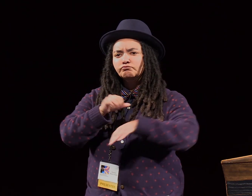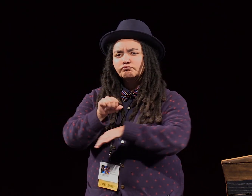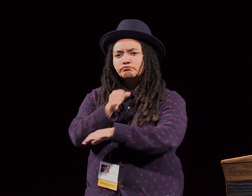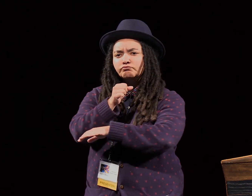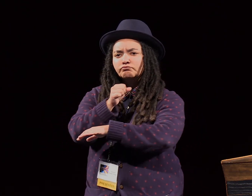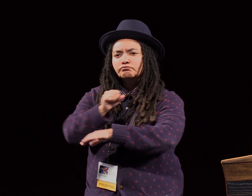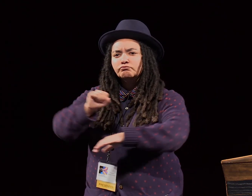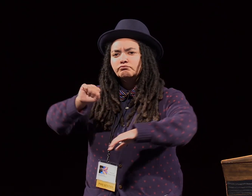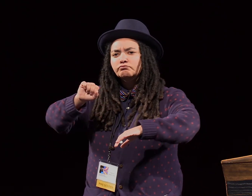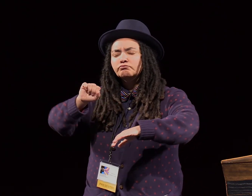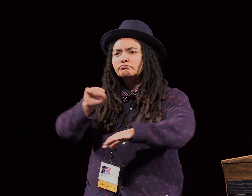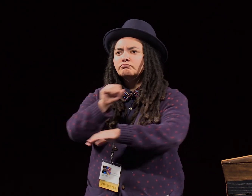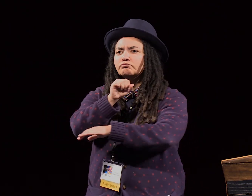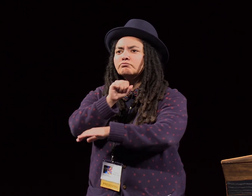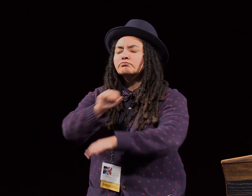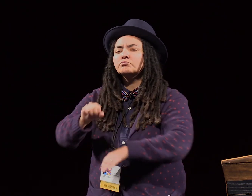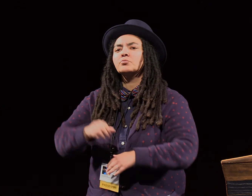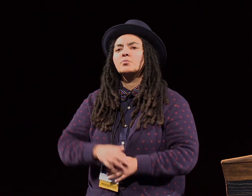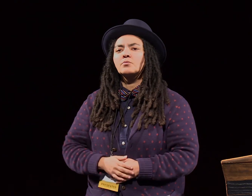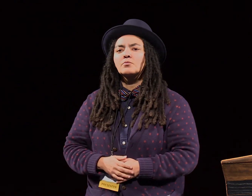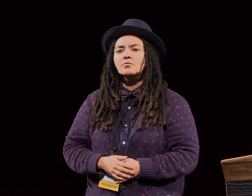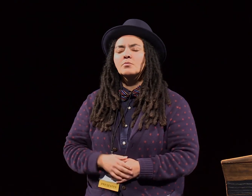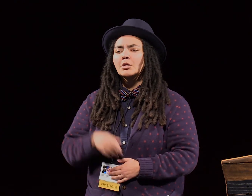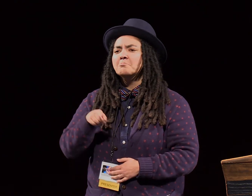He's very clearly a gay man. You can see this in his gait.